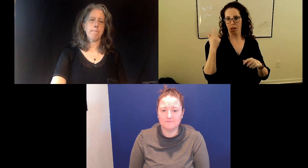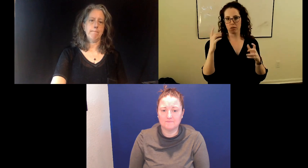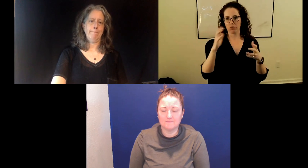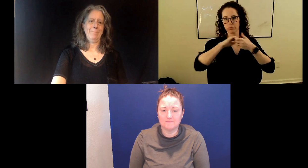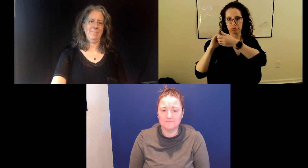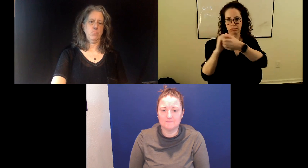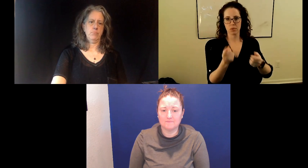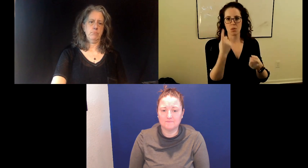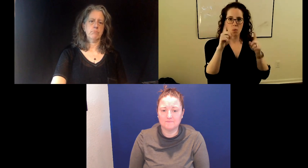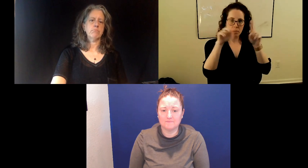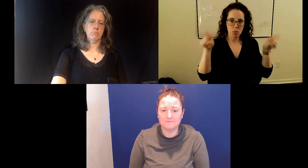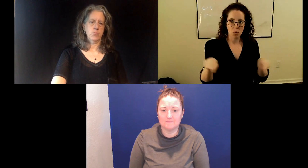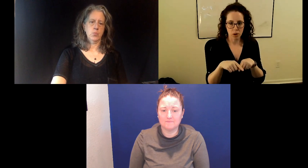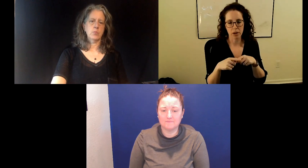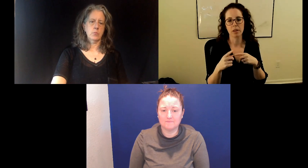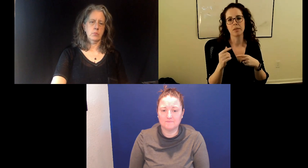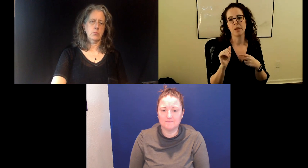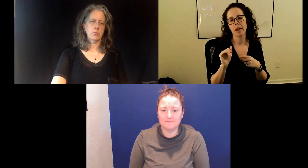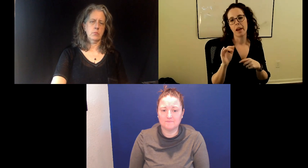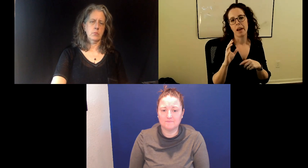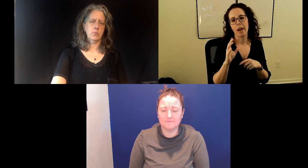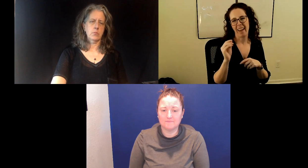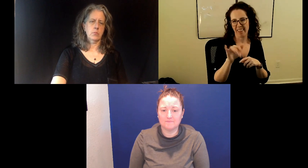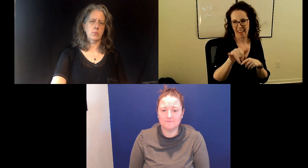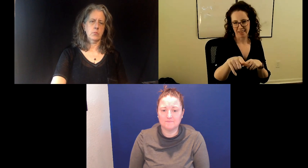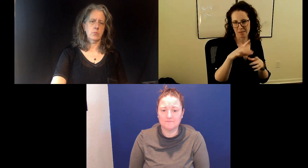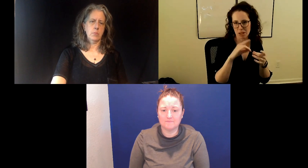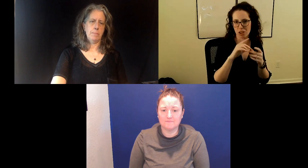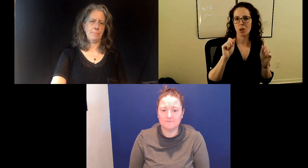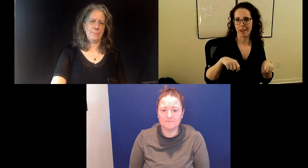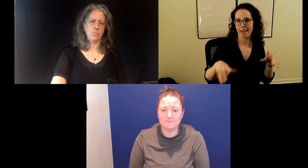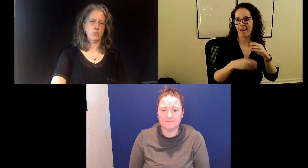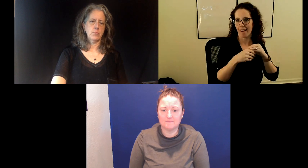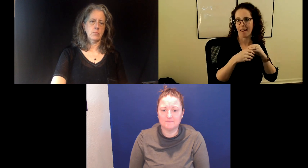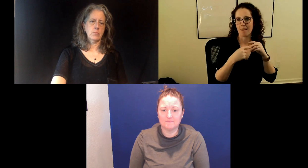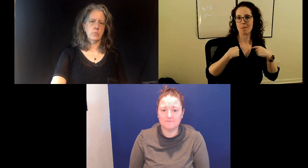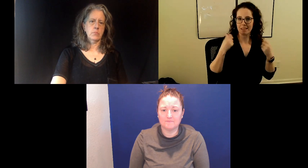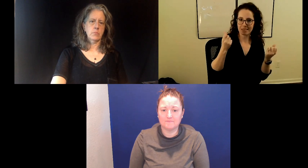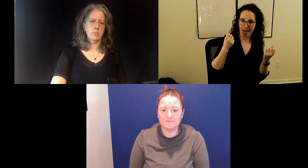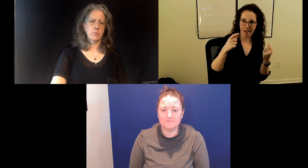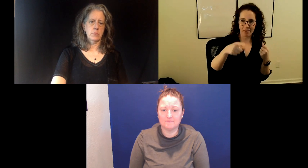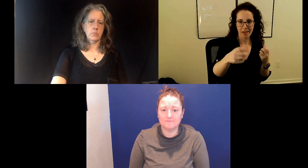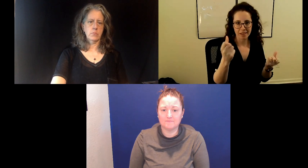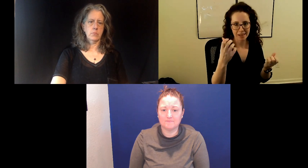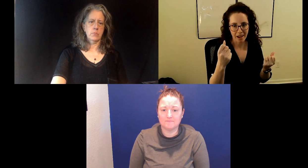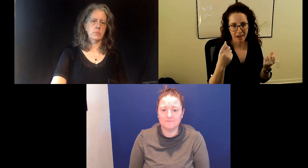giving them all that kind that opportunity to work together on a board space and then they can i can